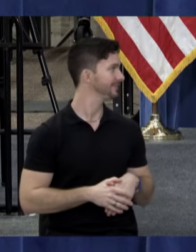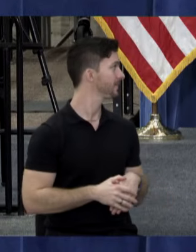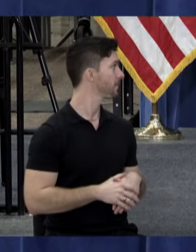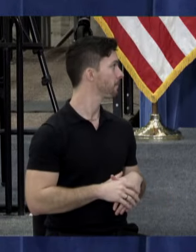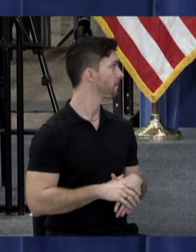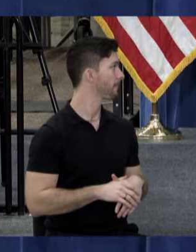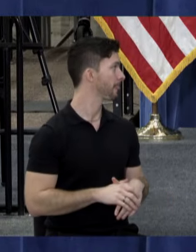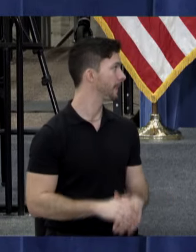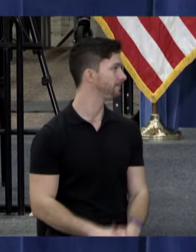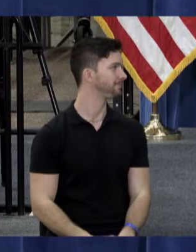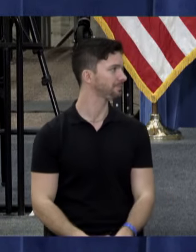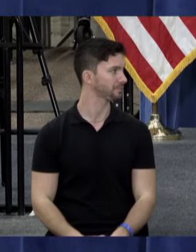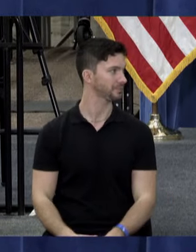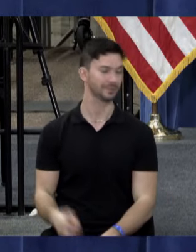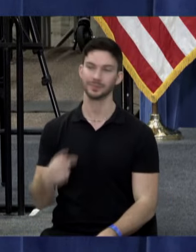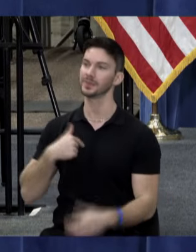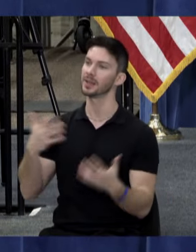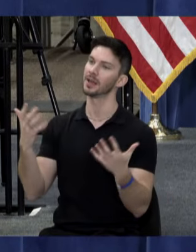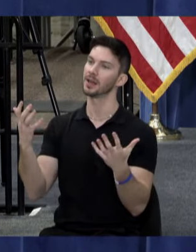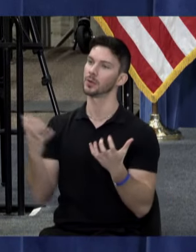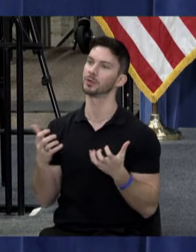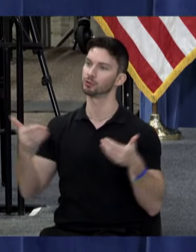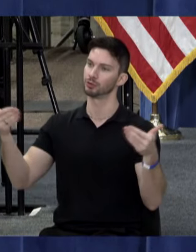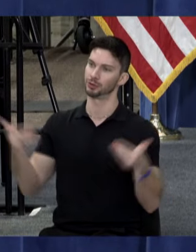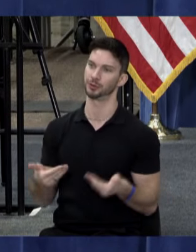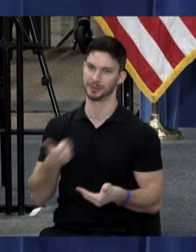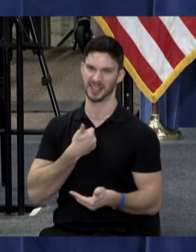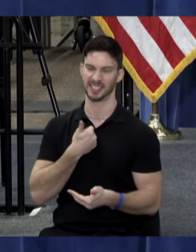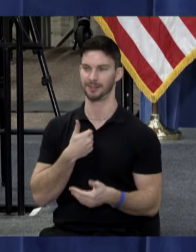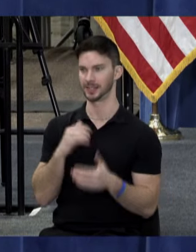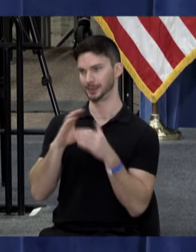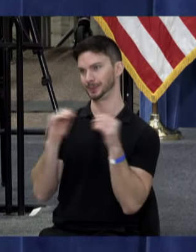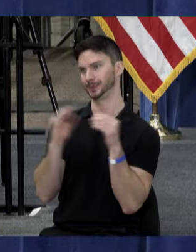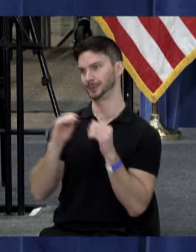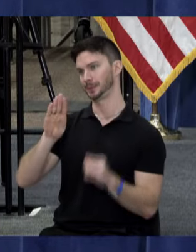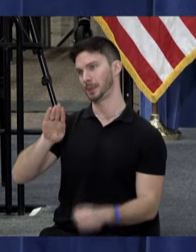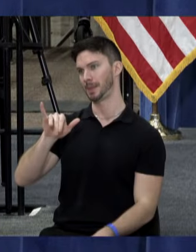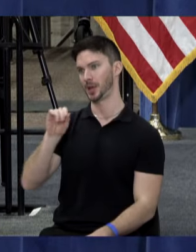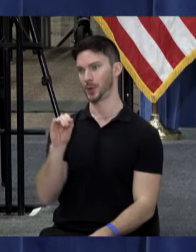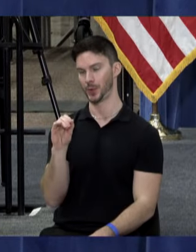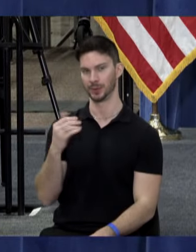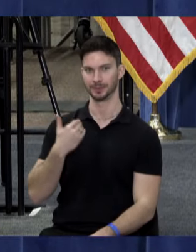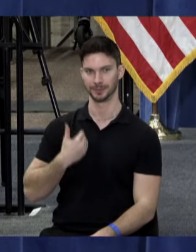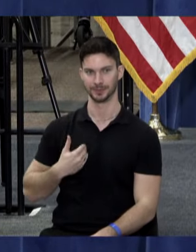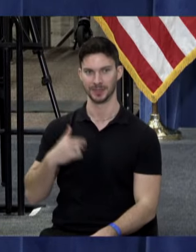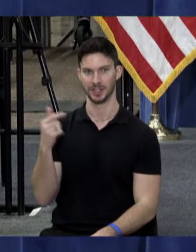I'd like to introduce myself and give you a bio. My name's Jean Goldie Sanitate. I'm also known